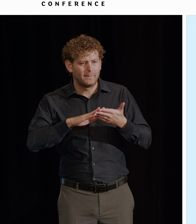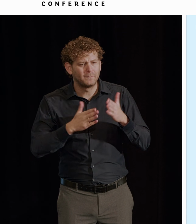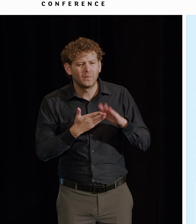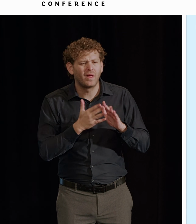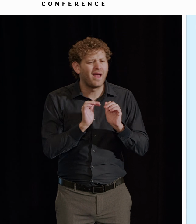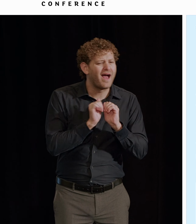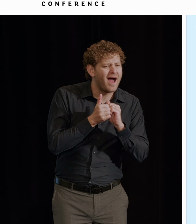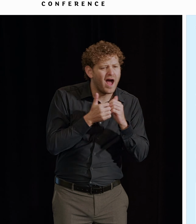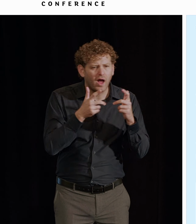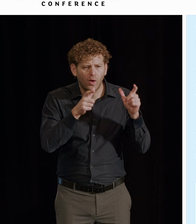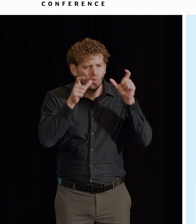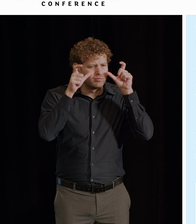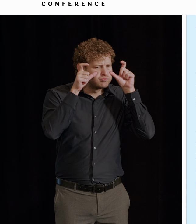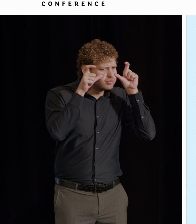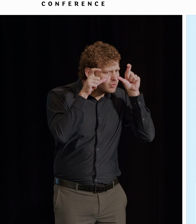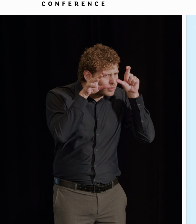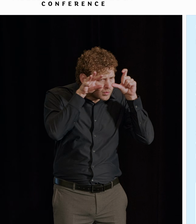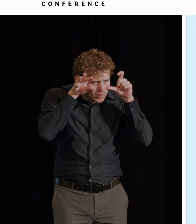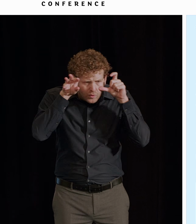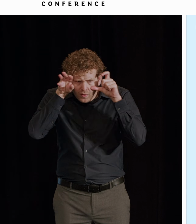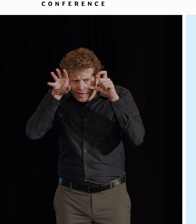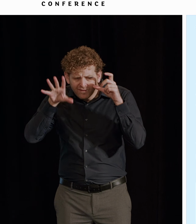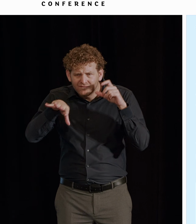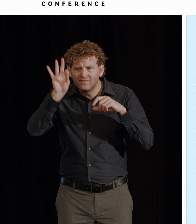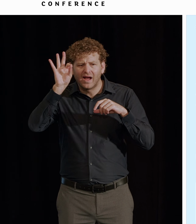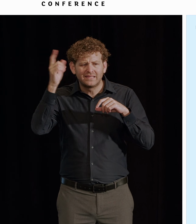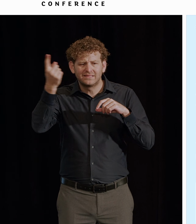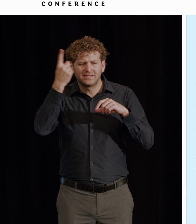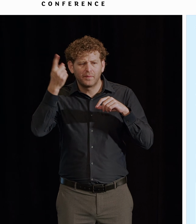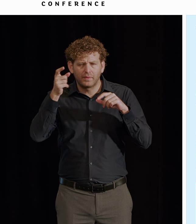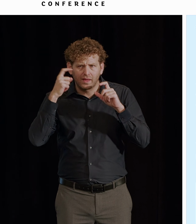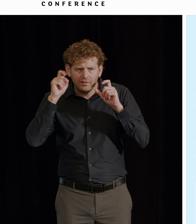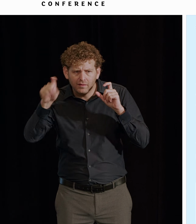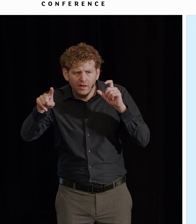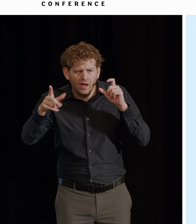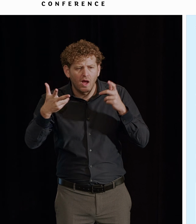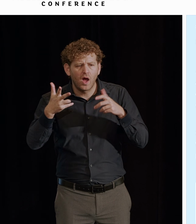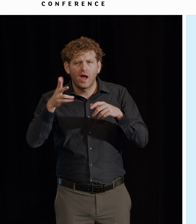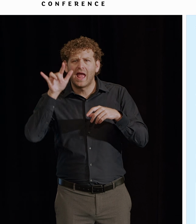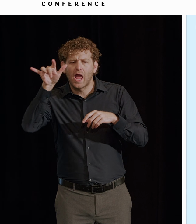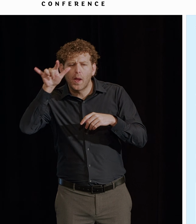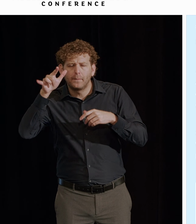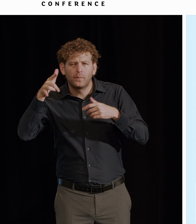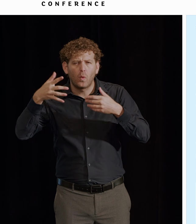my gate at the airport? How can I find water bottle, whatever that might be?